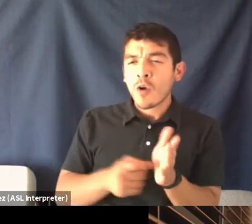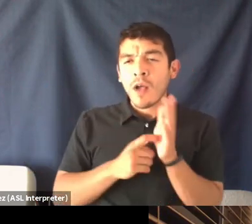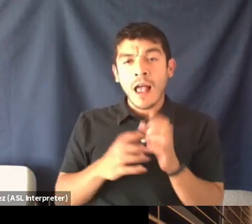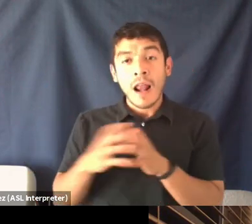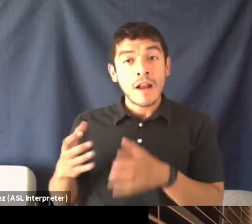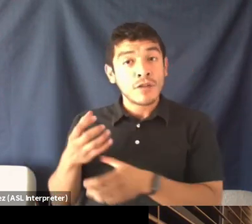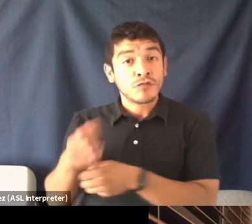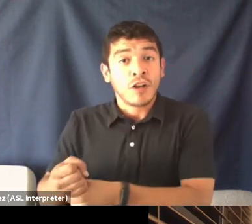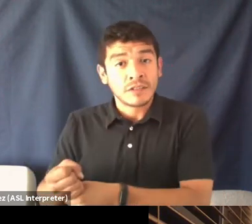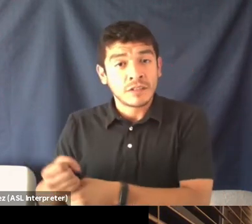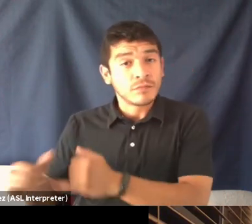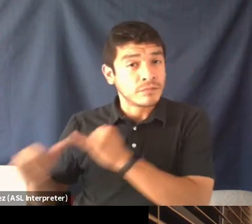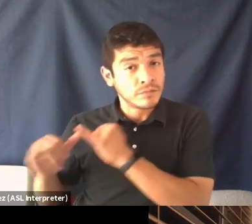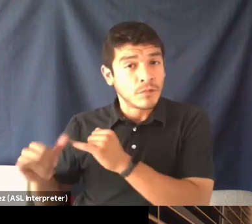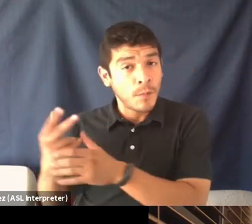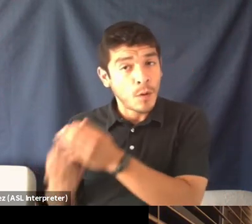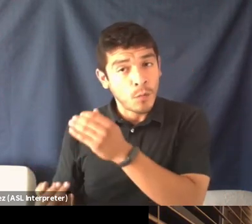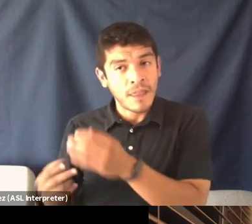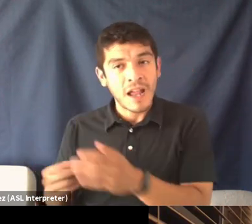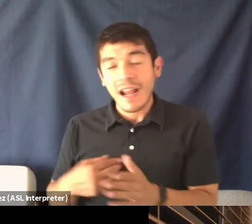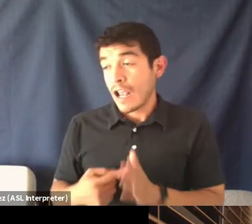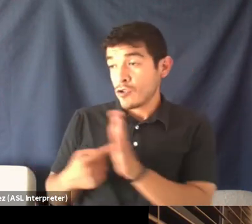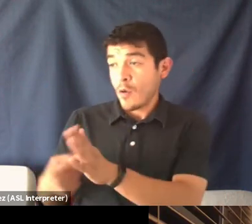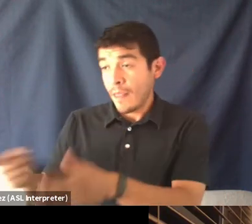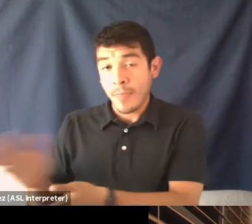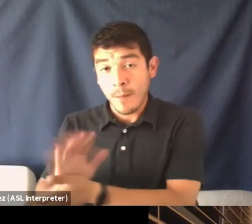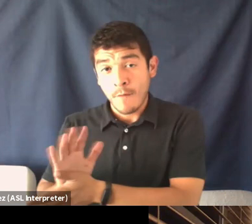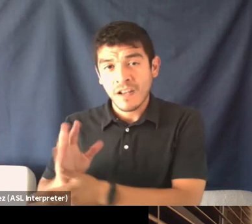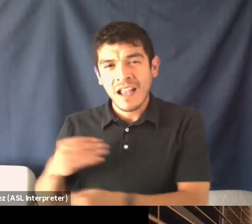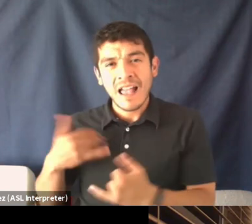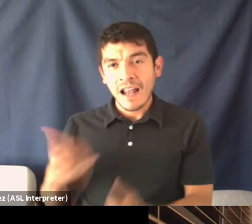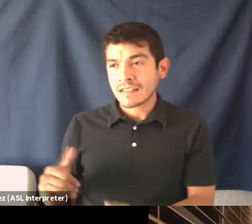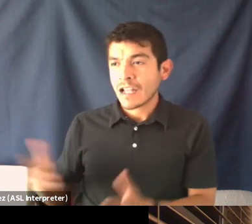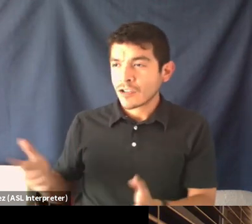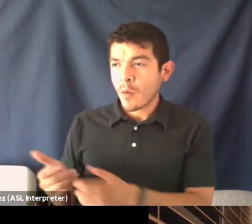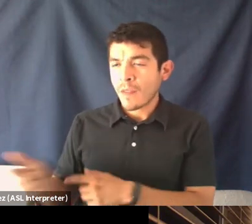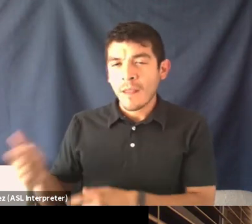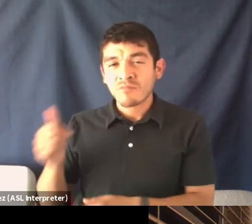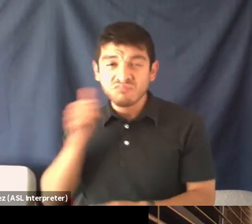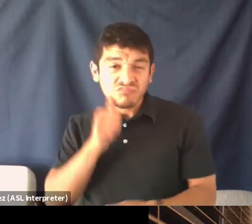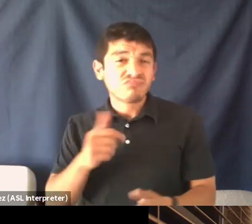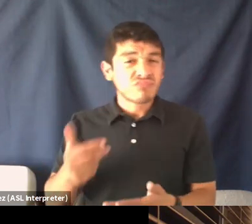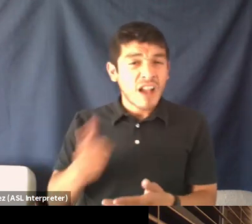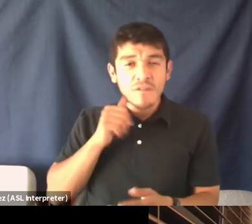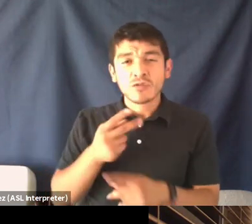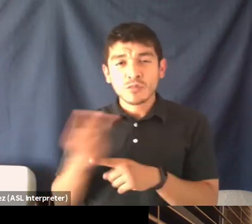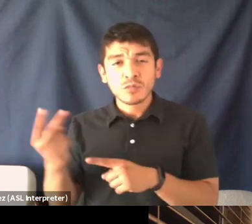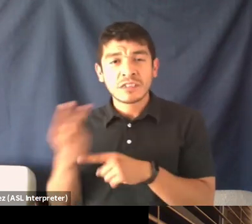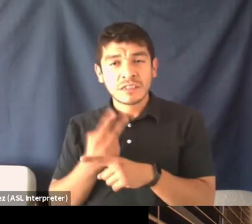And I think we showed them the film and I still talk to them once every two weeks. It kind of bonded us for life in a way.